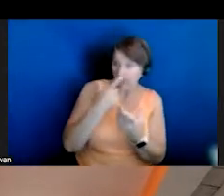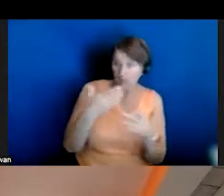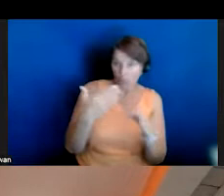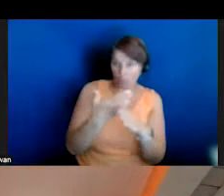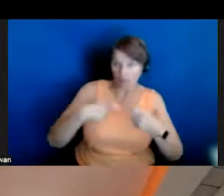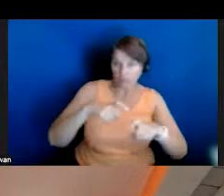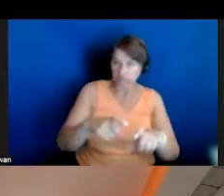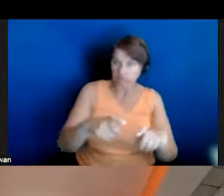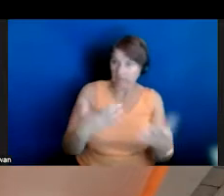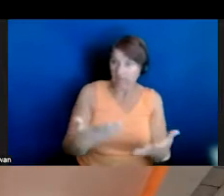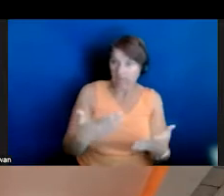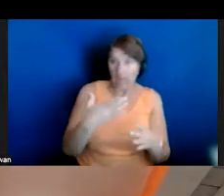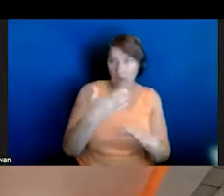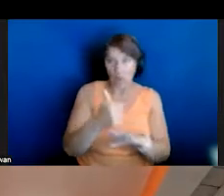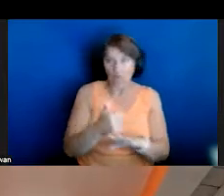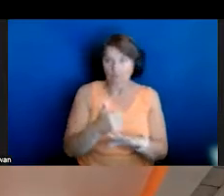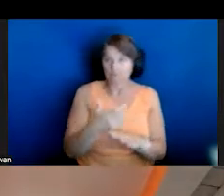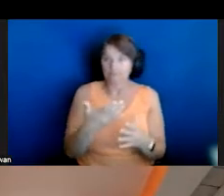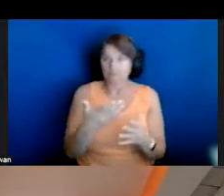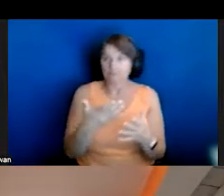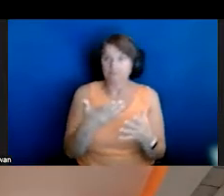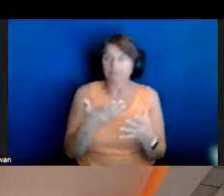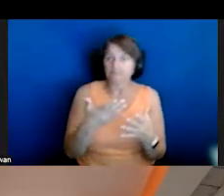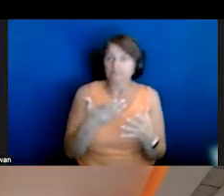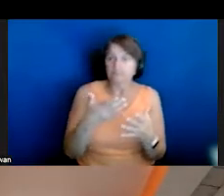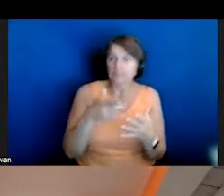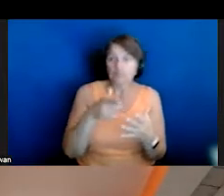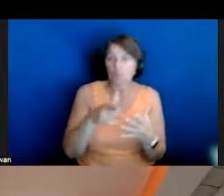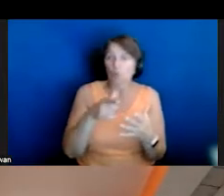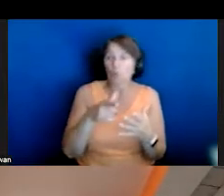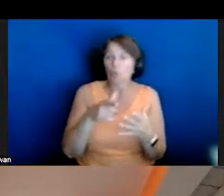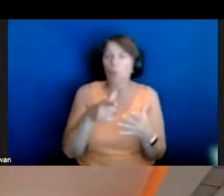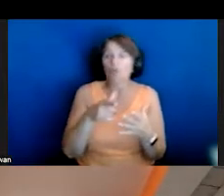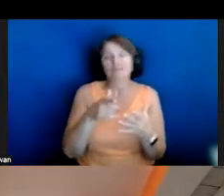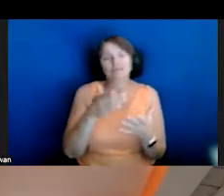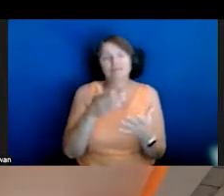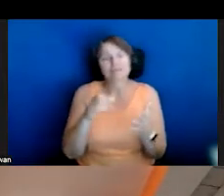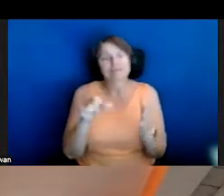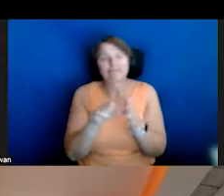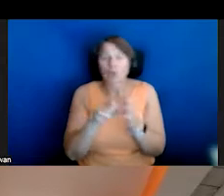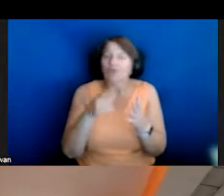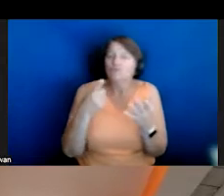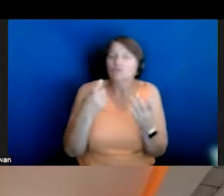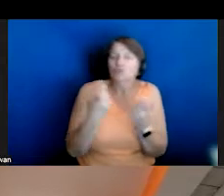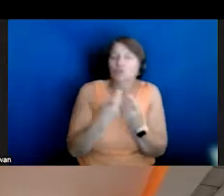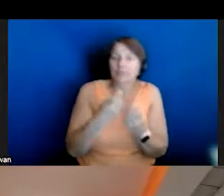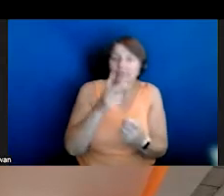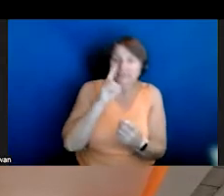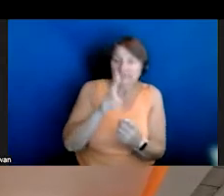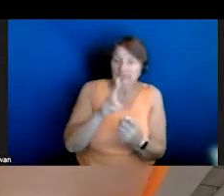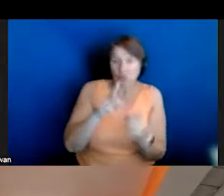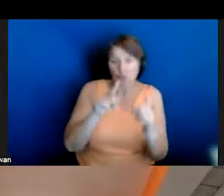in our experience, can't quite imagine something they can't see or have already happened. So, this image was quite an important image for us.